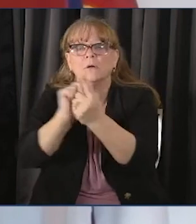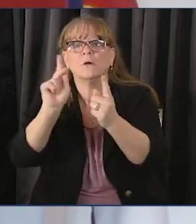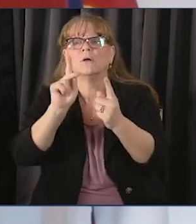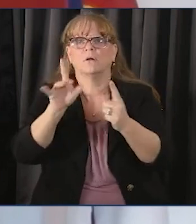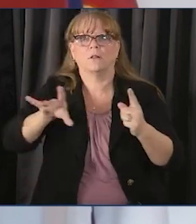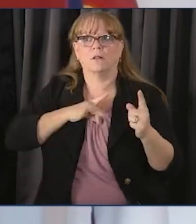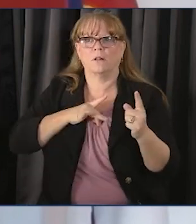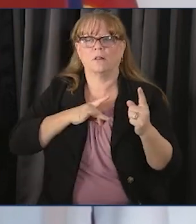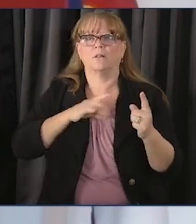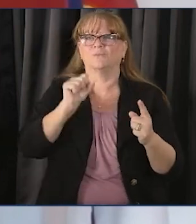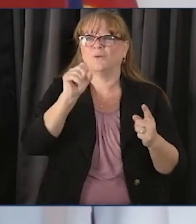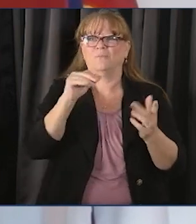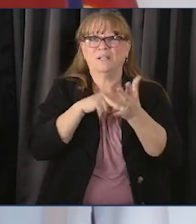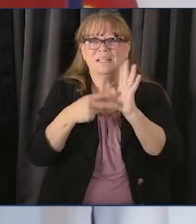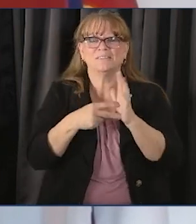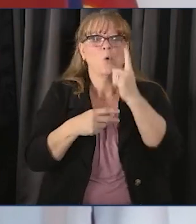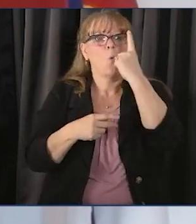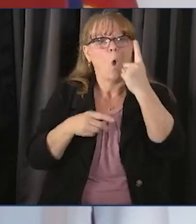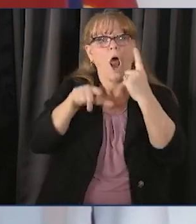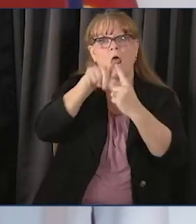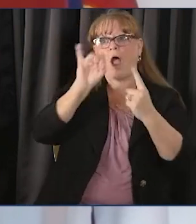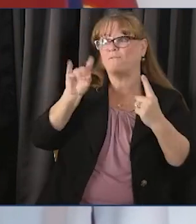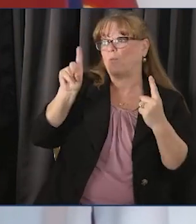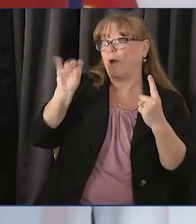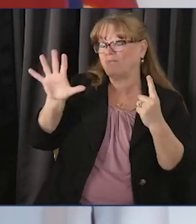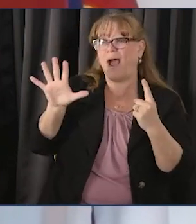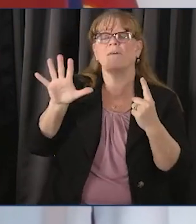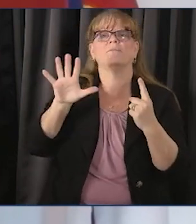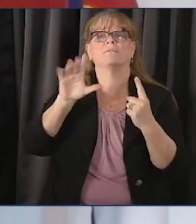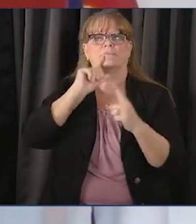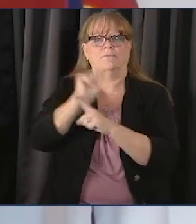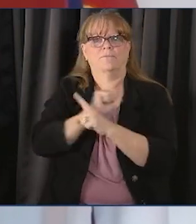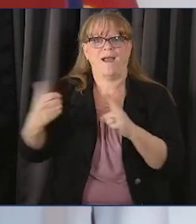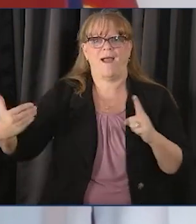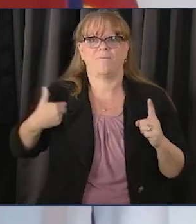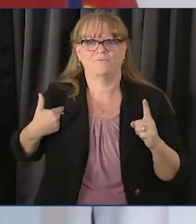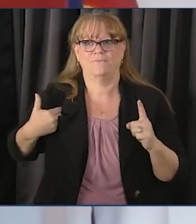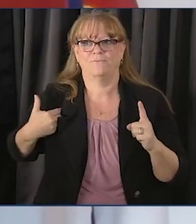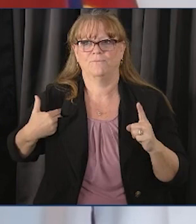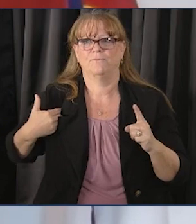for a day or two before they feel sick enough to stay in, or even asymptomatic, especially